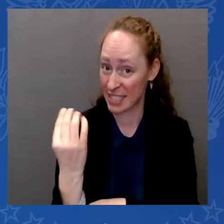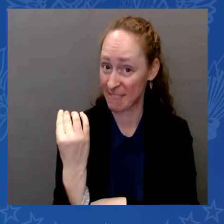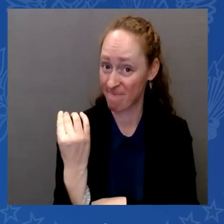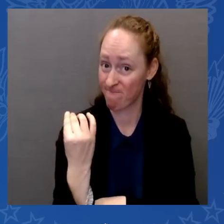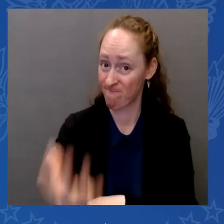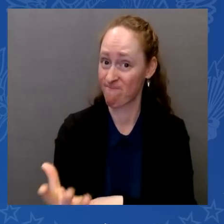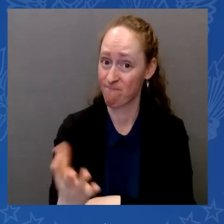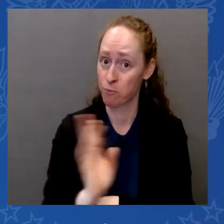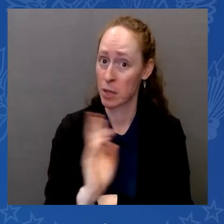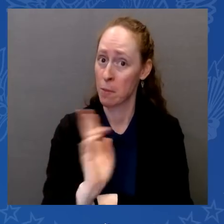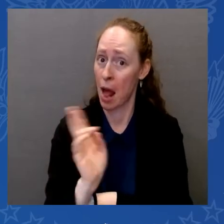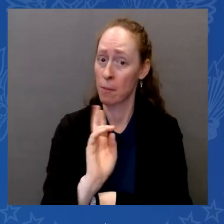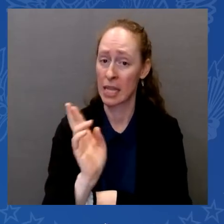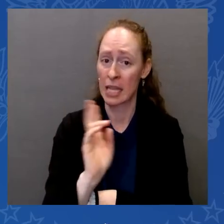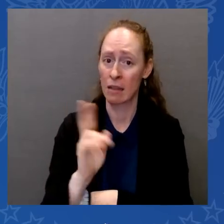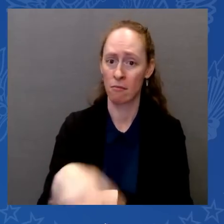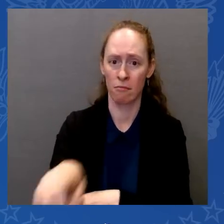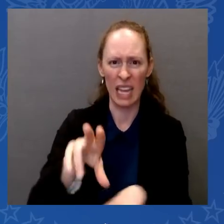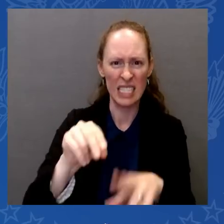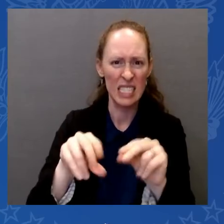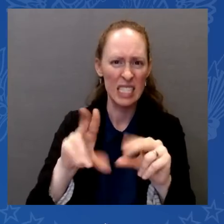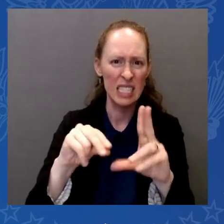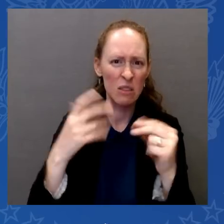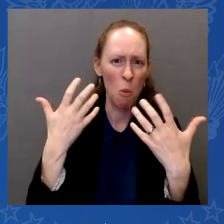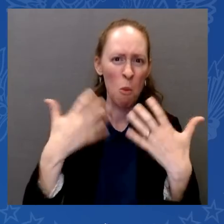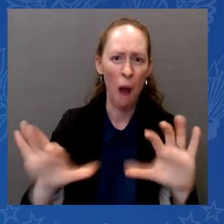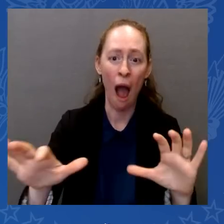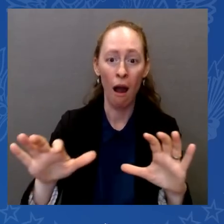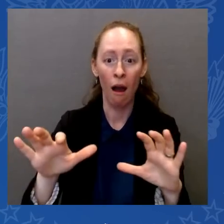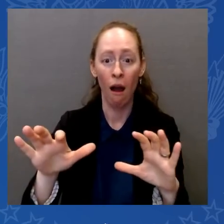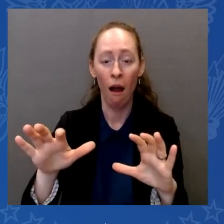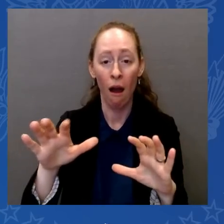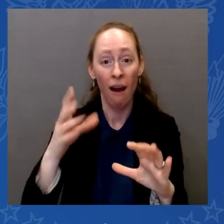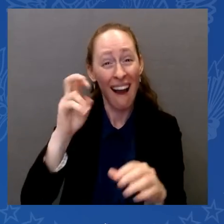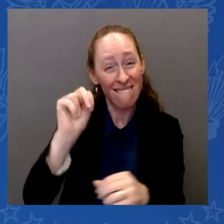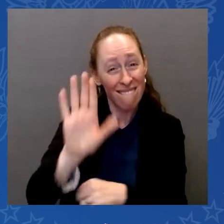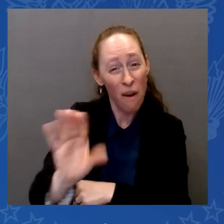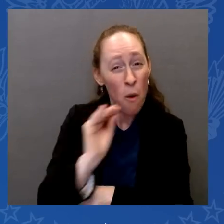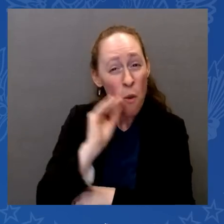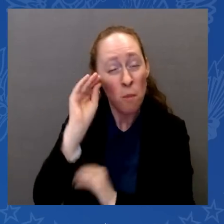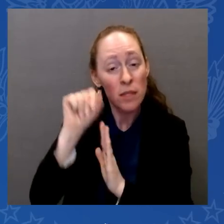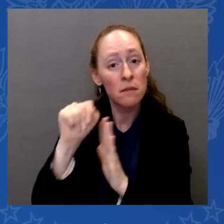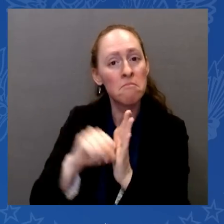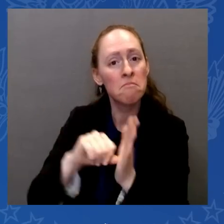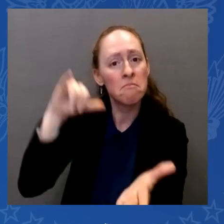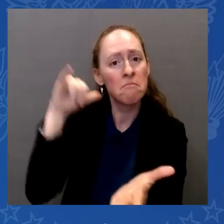As soon as I announced my administration's student debt plan, they started attacking it, saying all kinds of things.